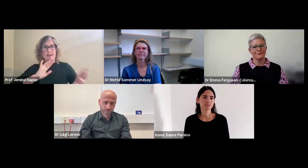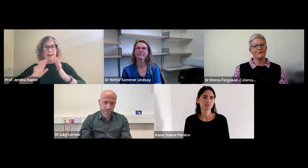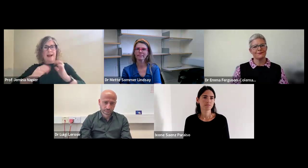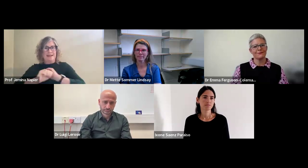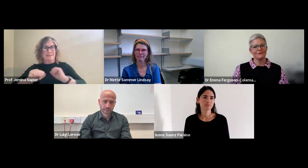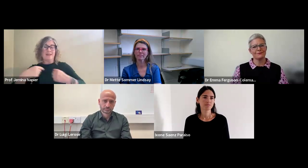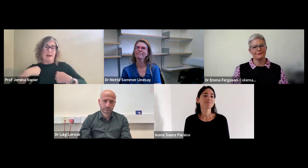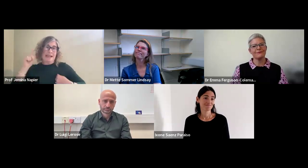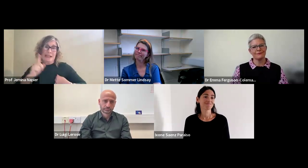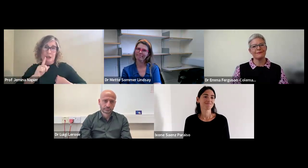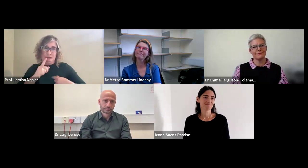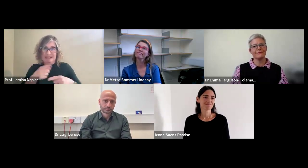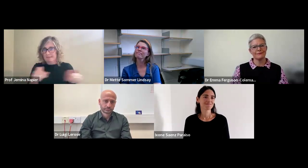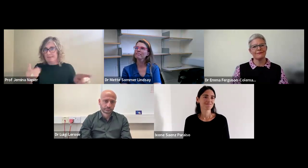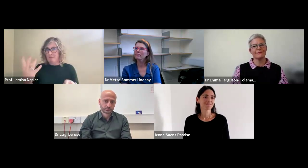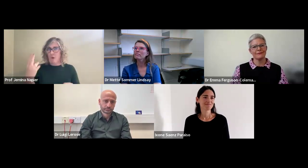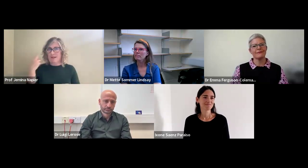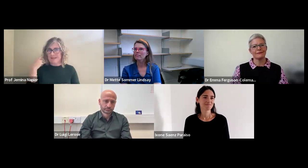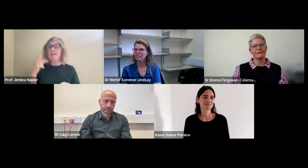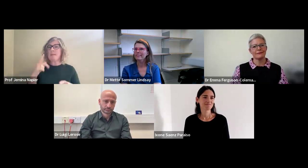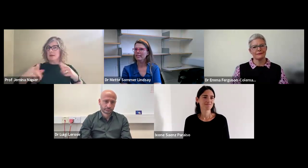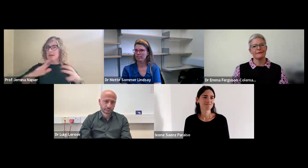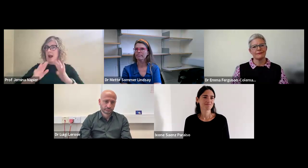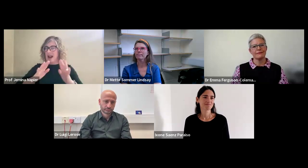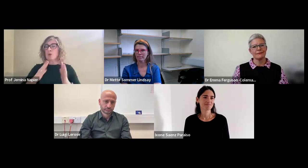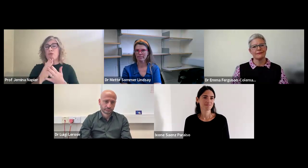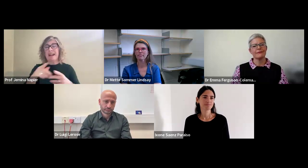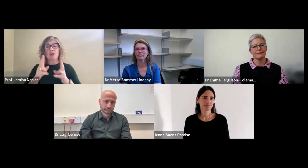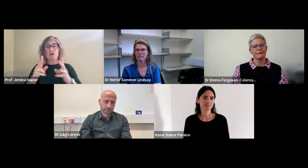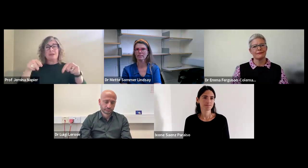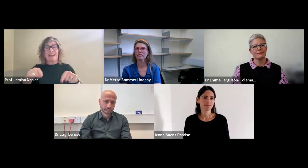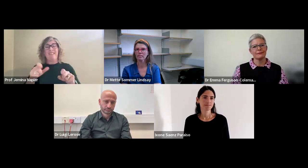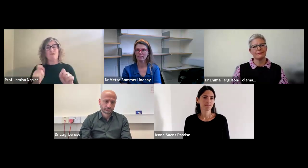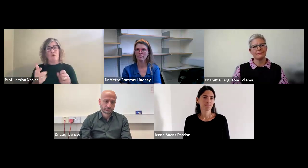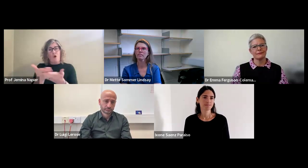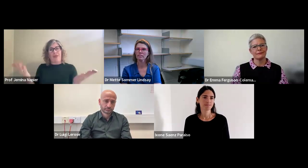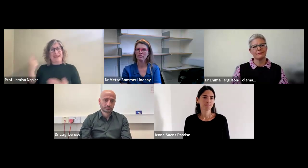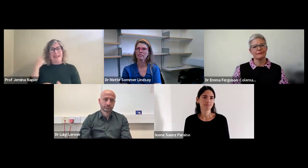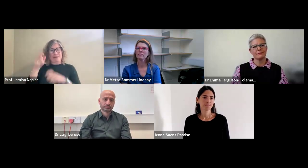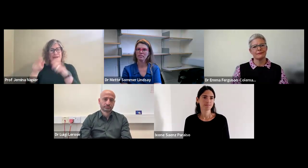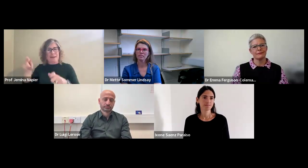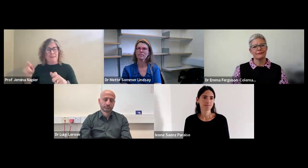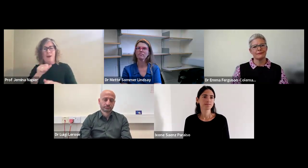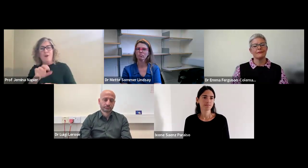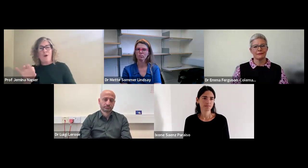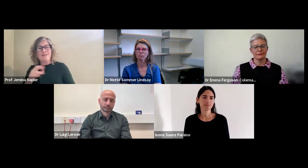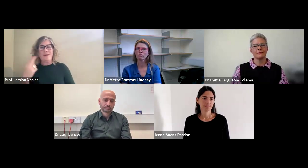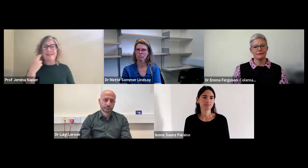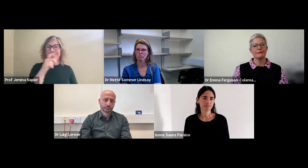lucky to have an example today where we have a signing space. I mean I'm hearing, but the four of you are deaf we've created a signing space with interpreters who are giving